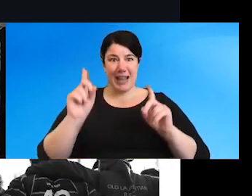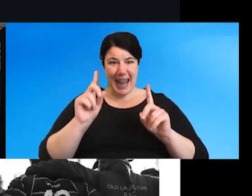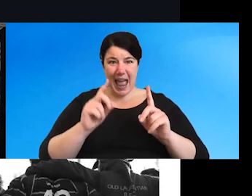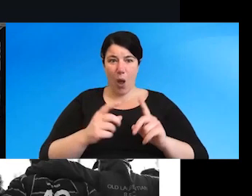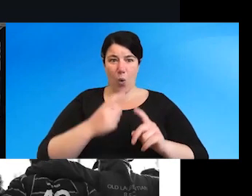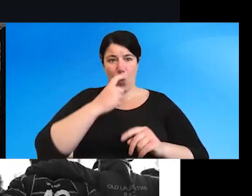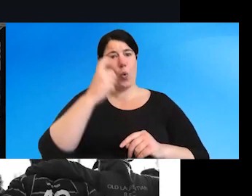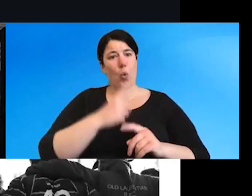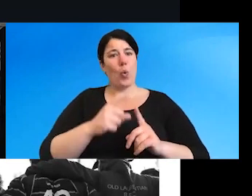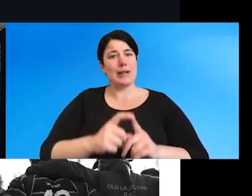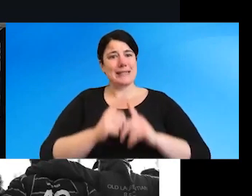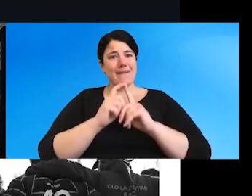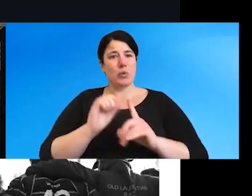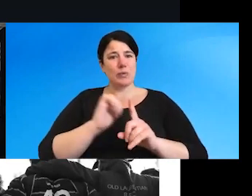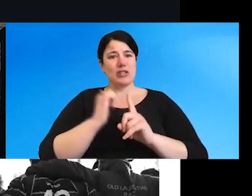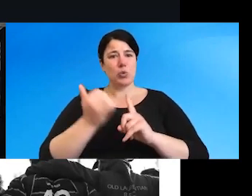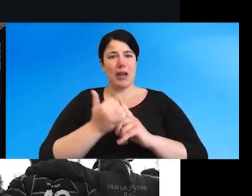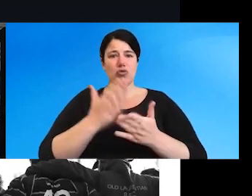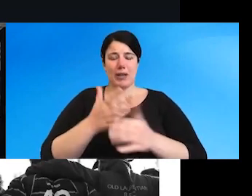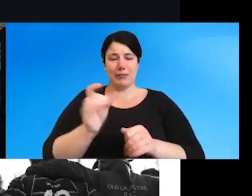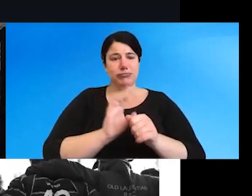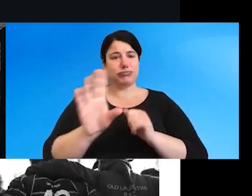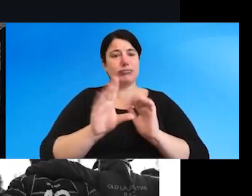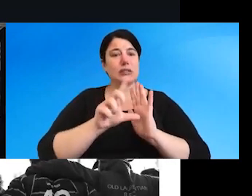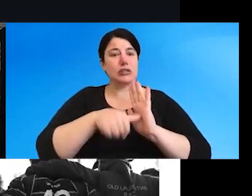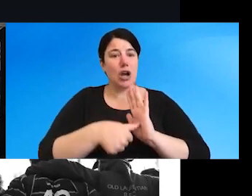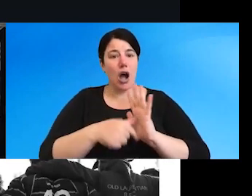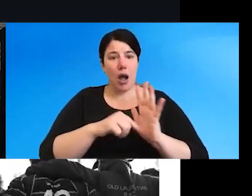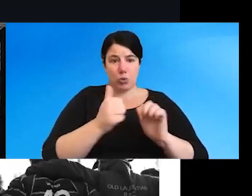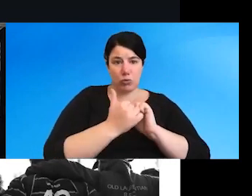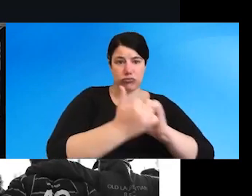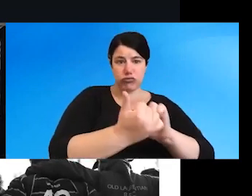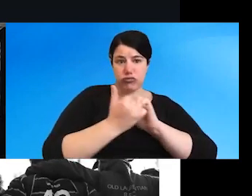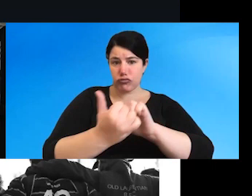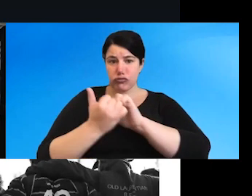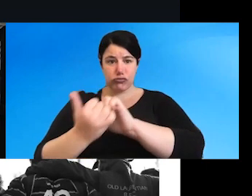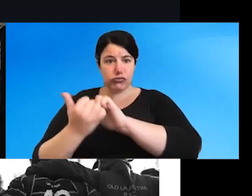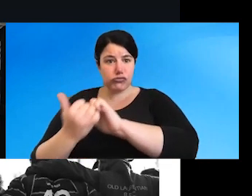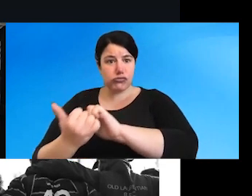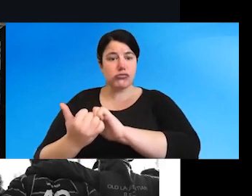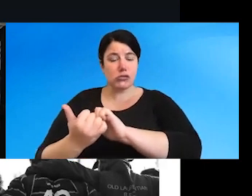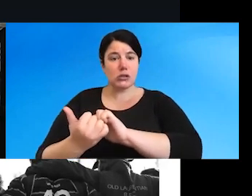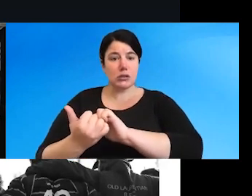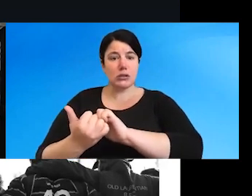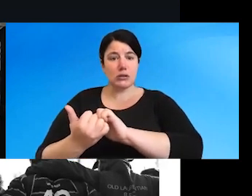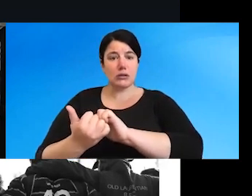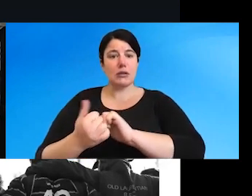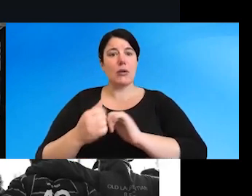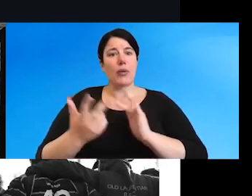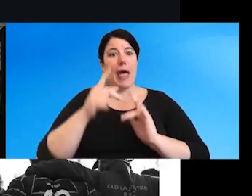it's a fantastic time to create allies with counterparts at other organisations.